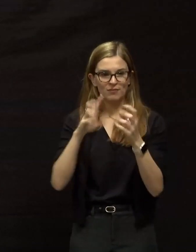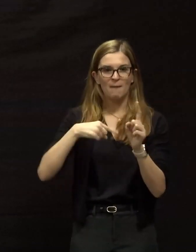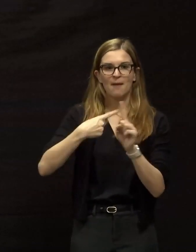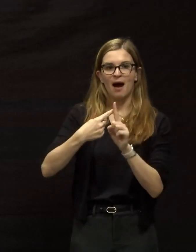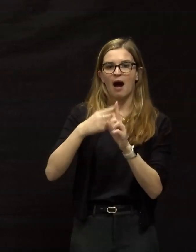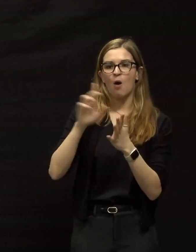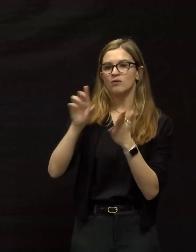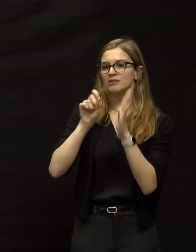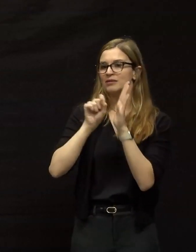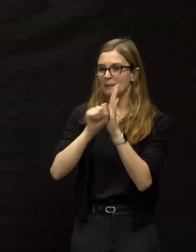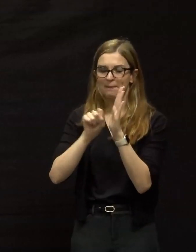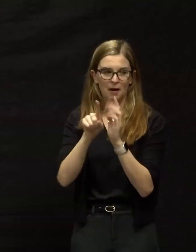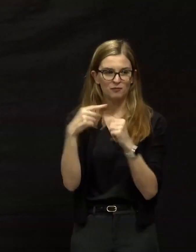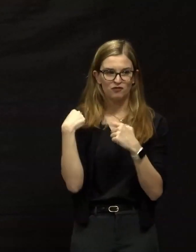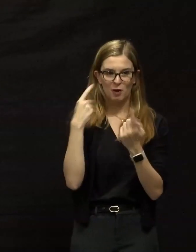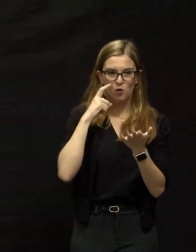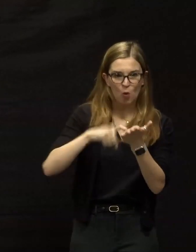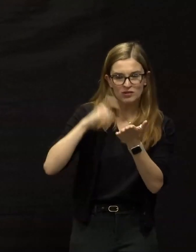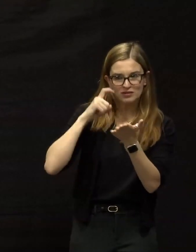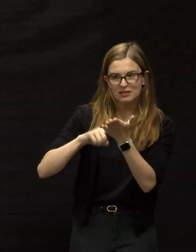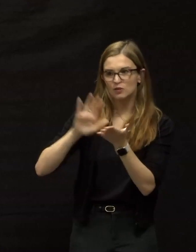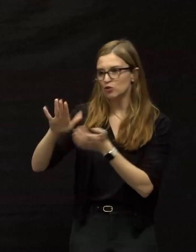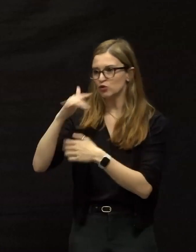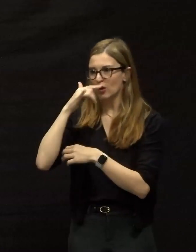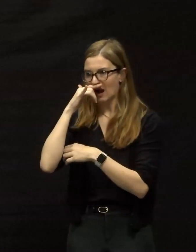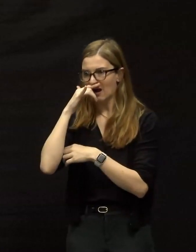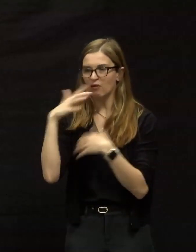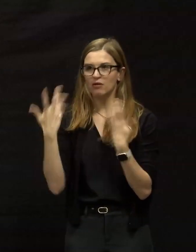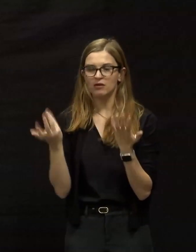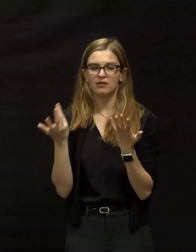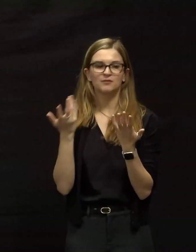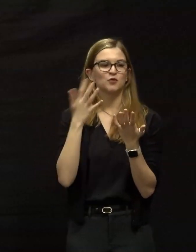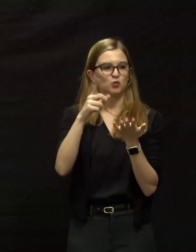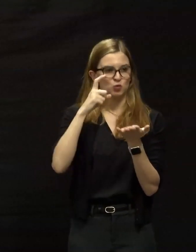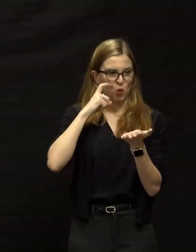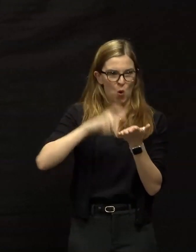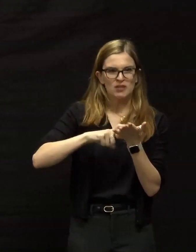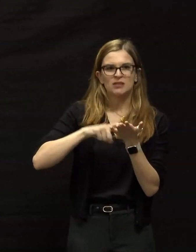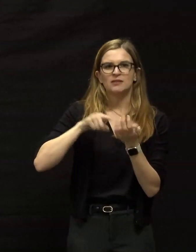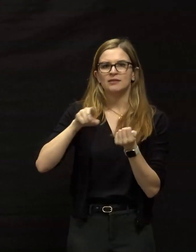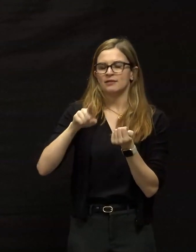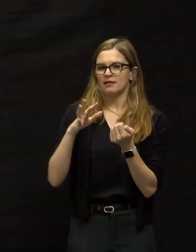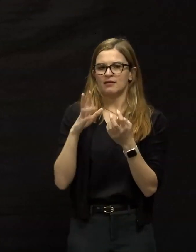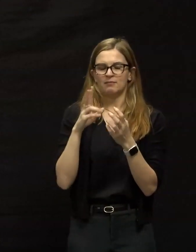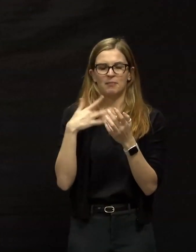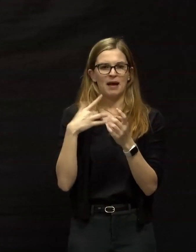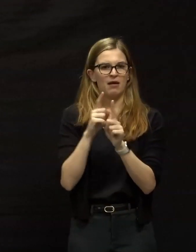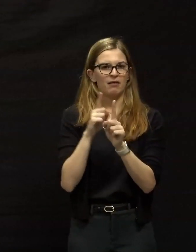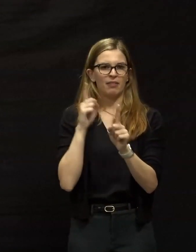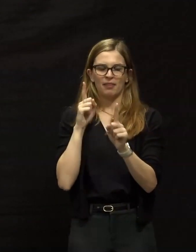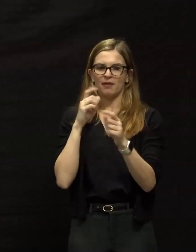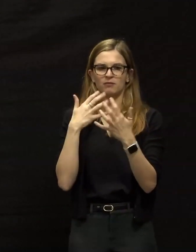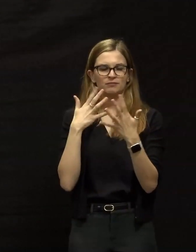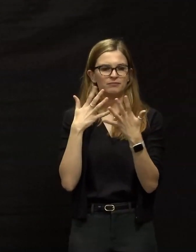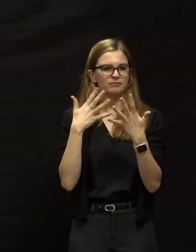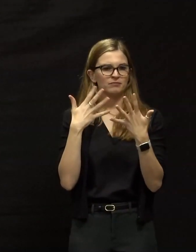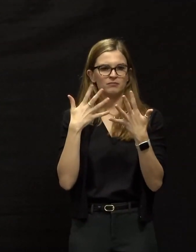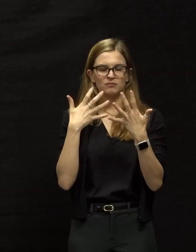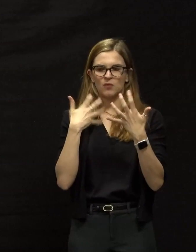when addressing and presenting information to families. We talked about what we've noticed, symptoms, what they notice, what we see.